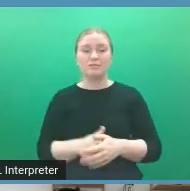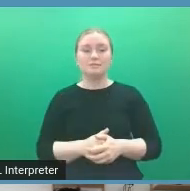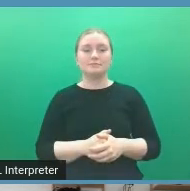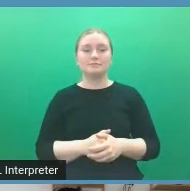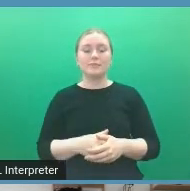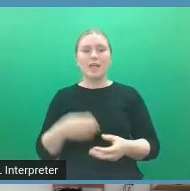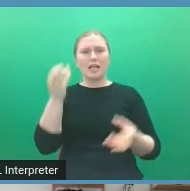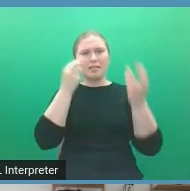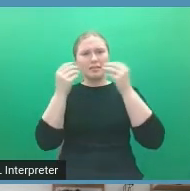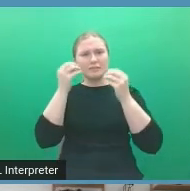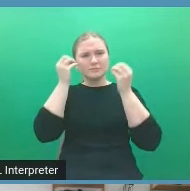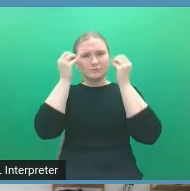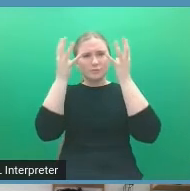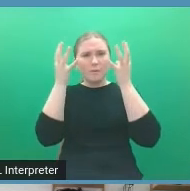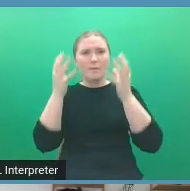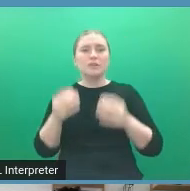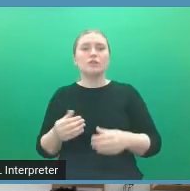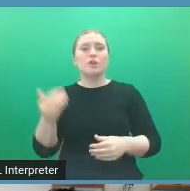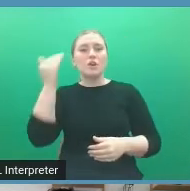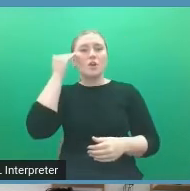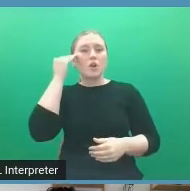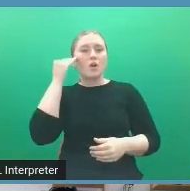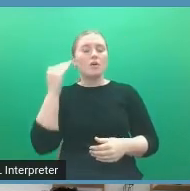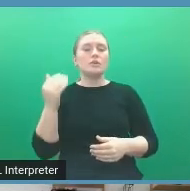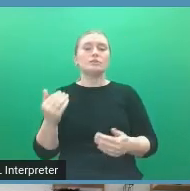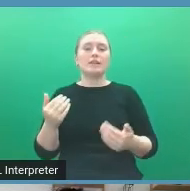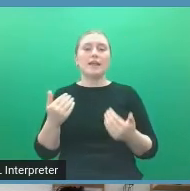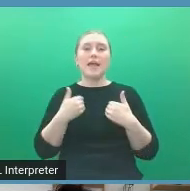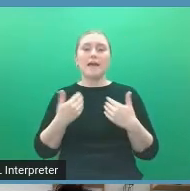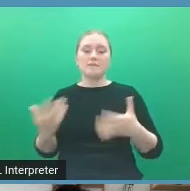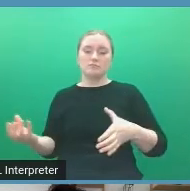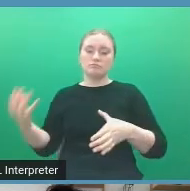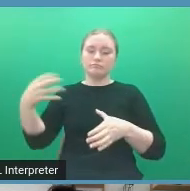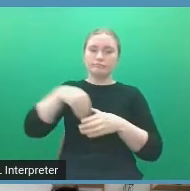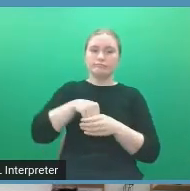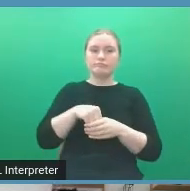we can use, the knowledge we've gained during the research and preservation practices